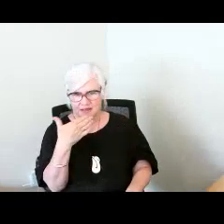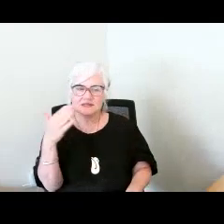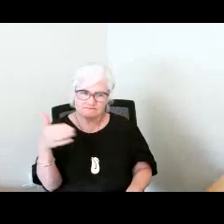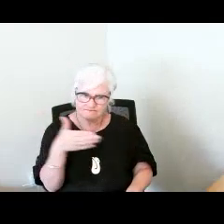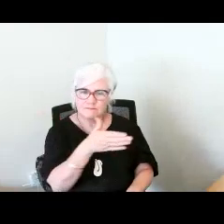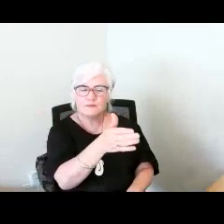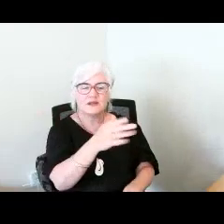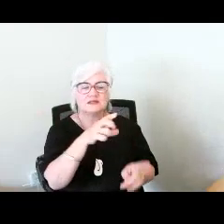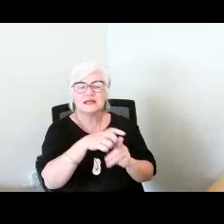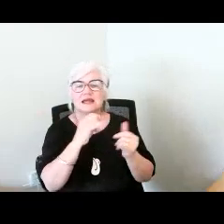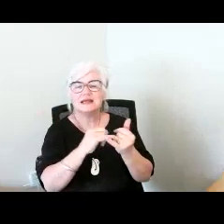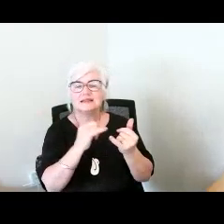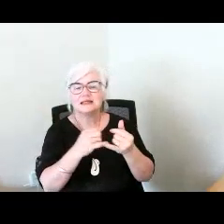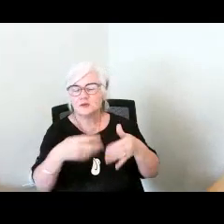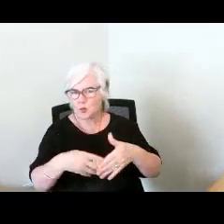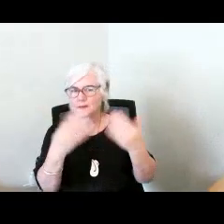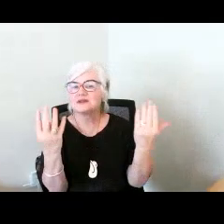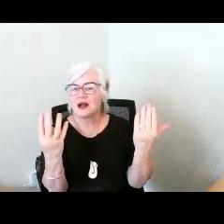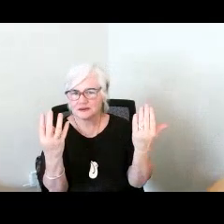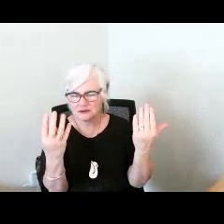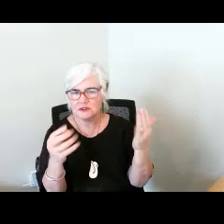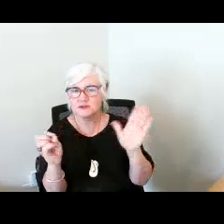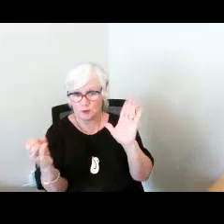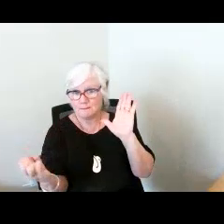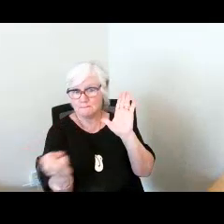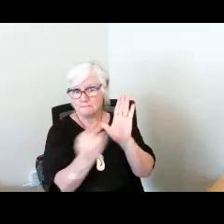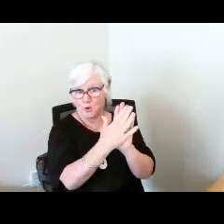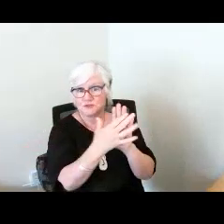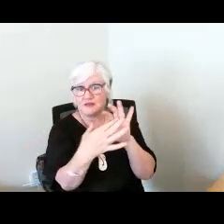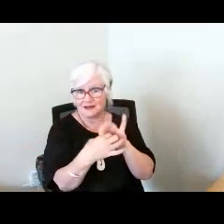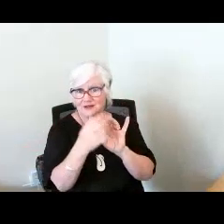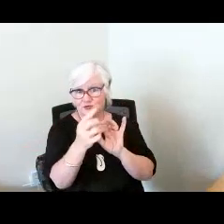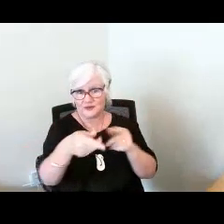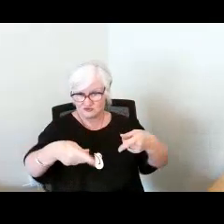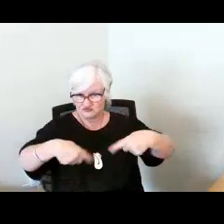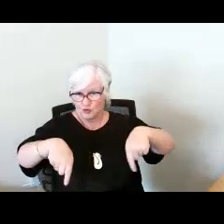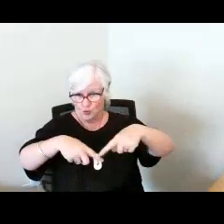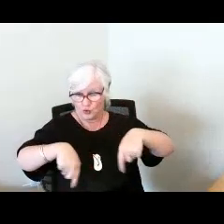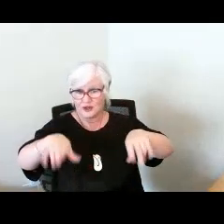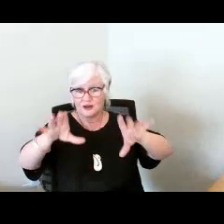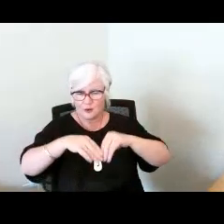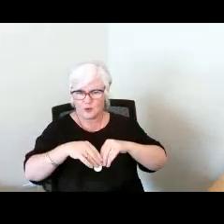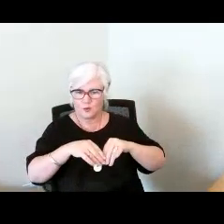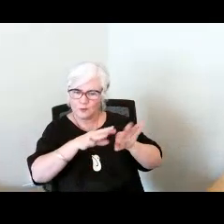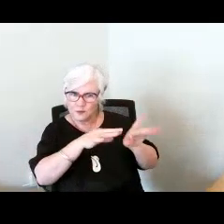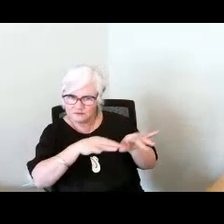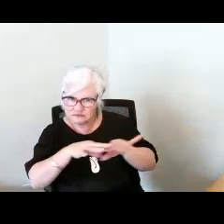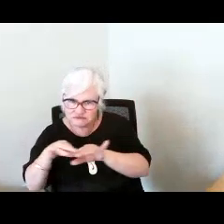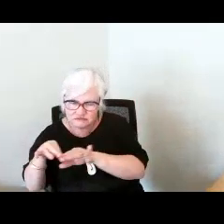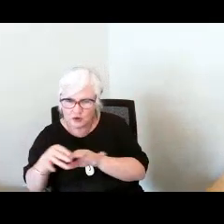DSS website because we do post the link to this recording once we've written up the transcription.